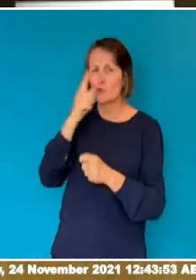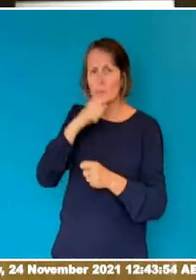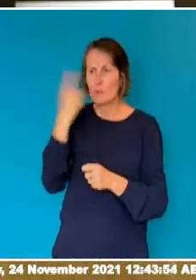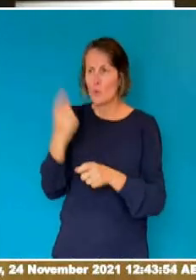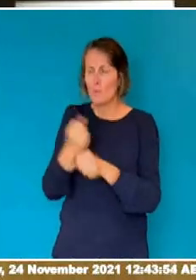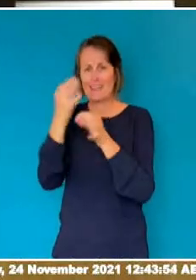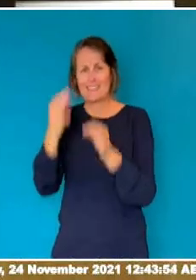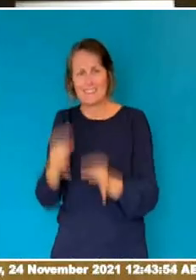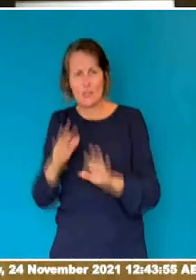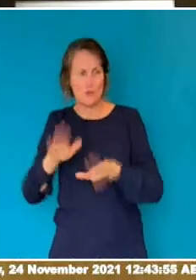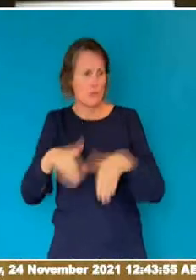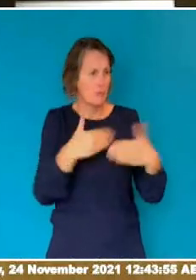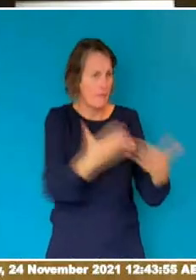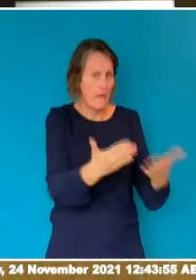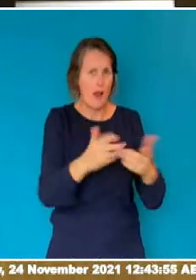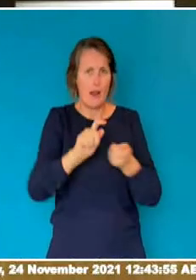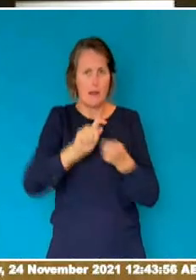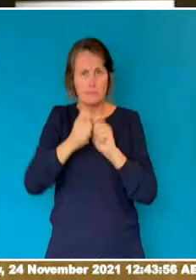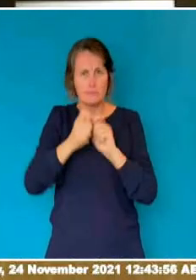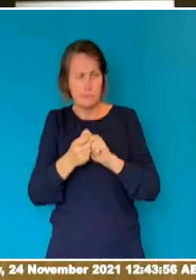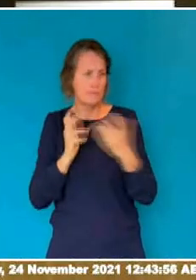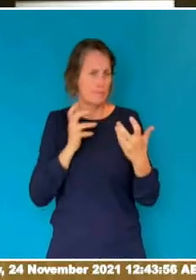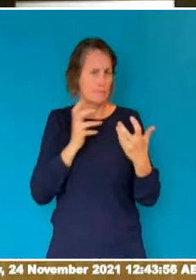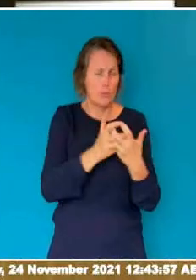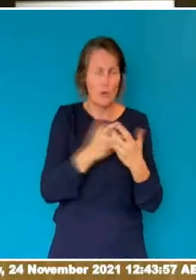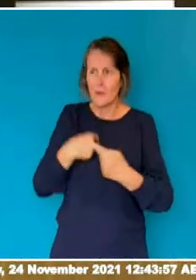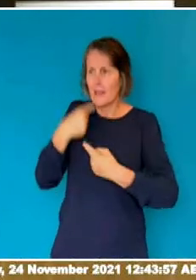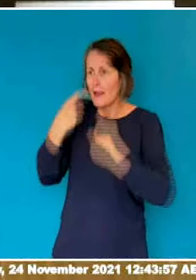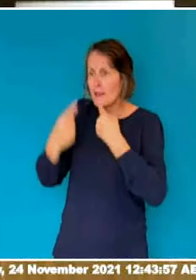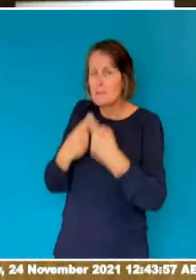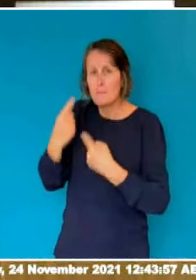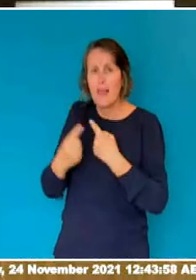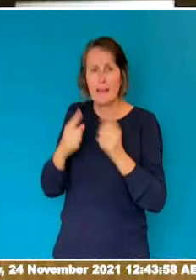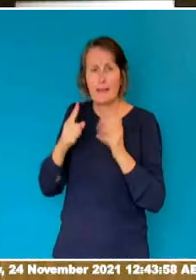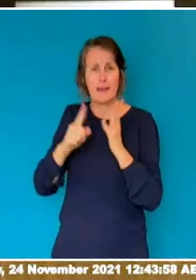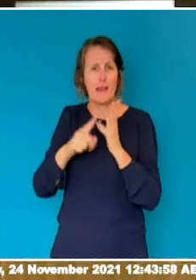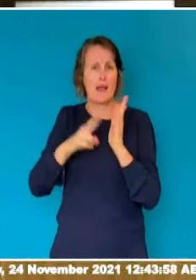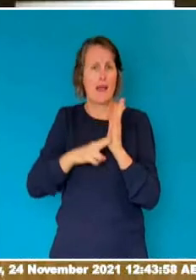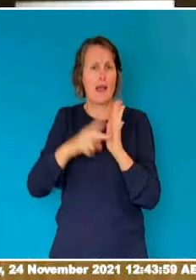those decisions that do go to explaining that very concept.